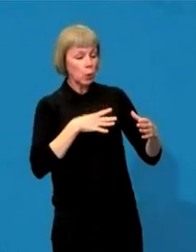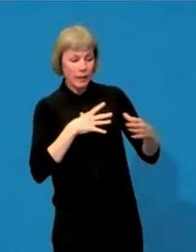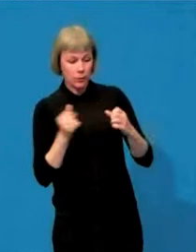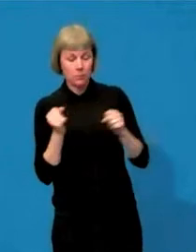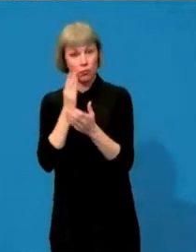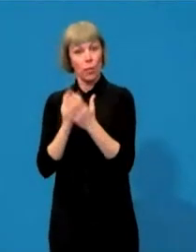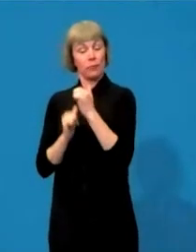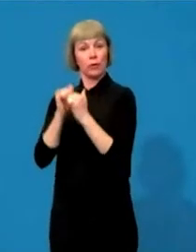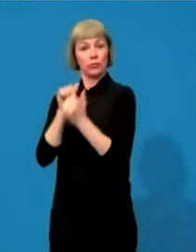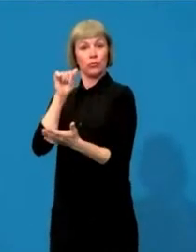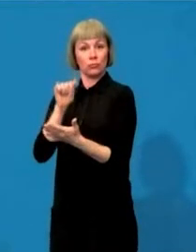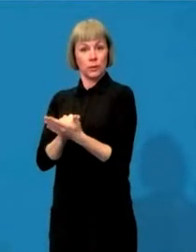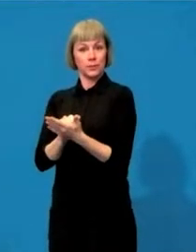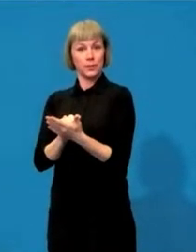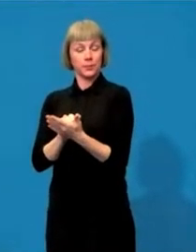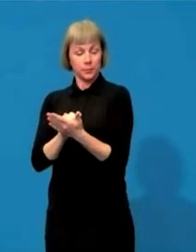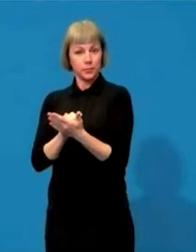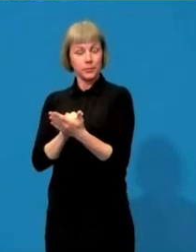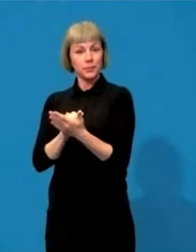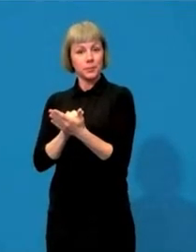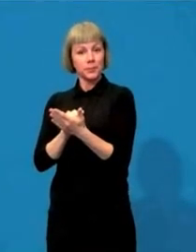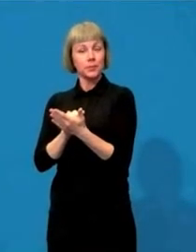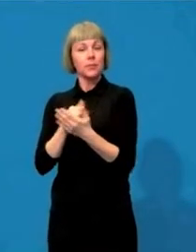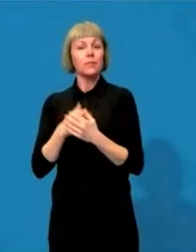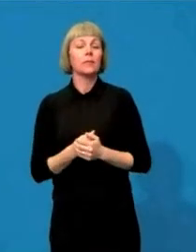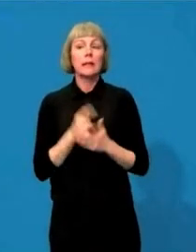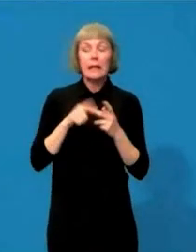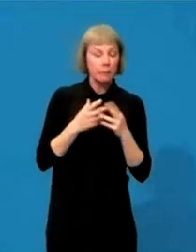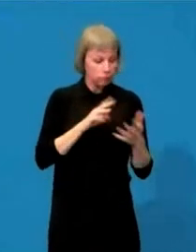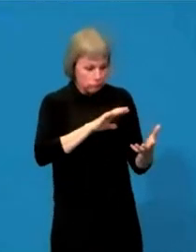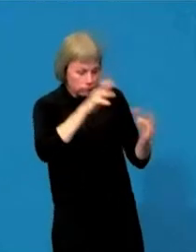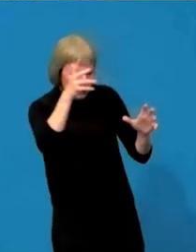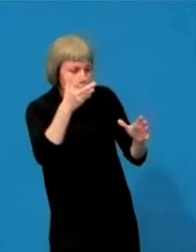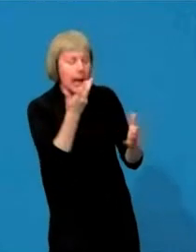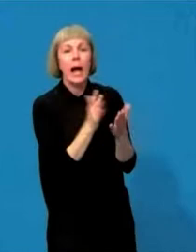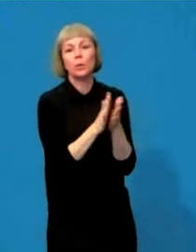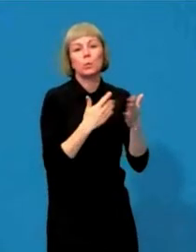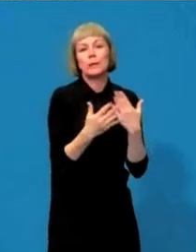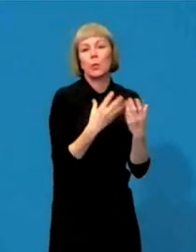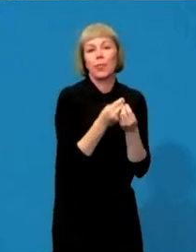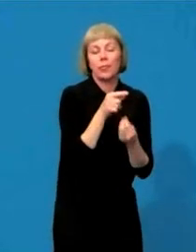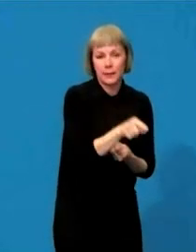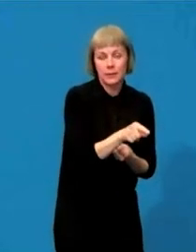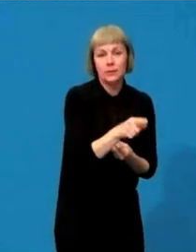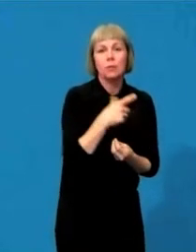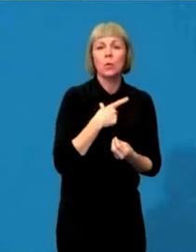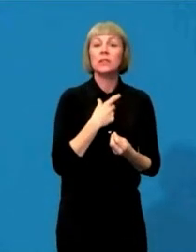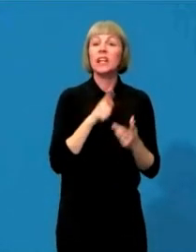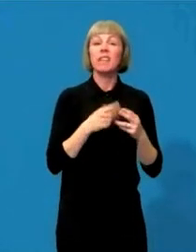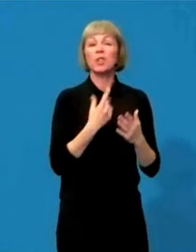So, if something goes wrong, how do - how do you - how do you deal with it? Because if you leave it up to the individual, families, quite often it's too